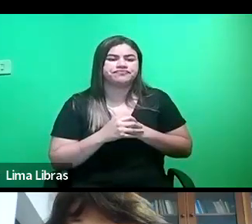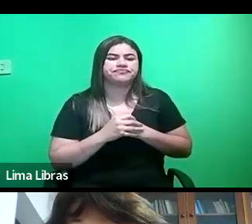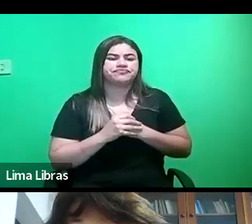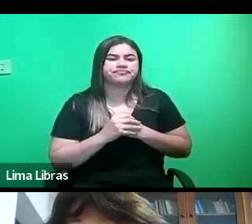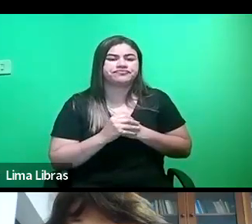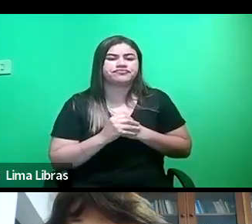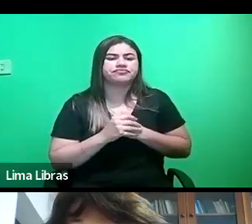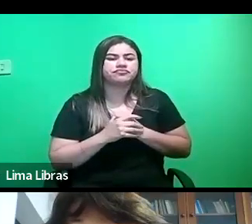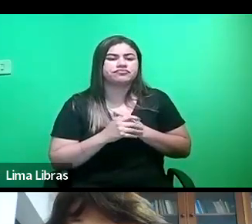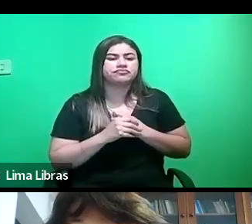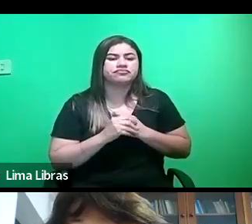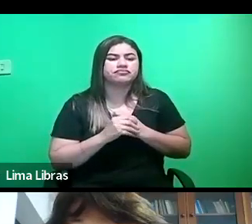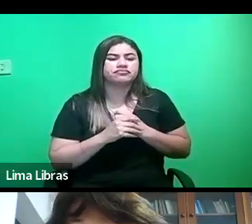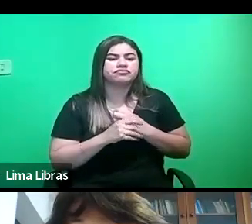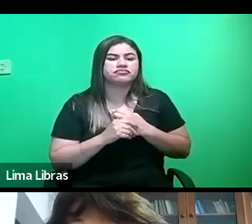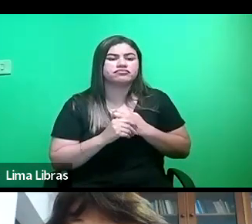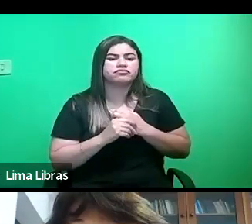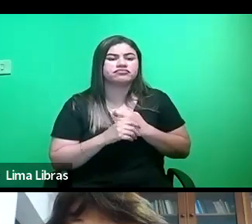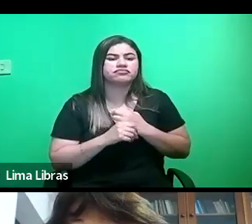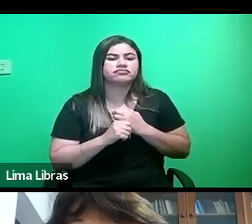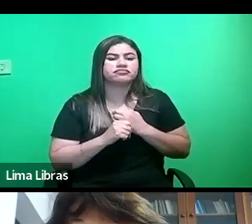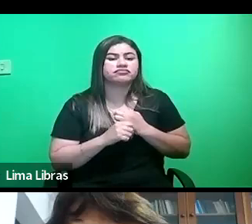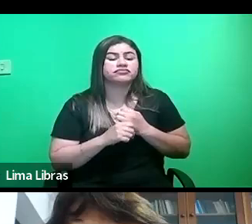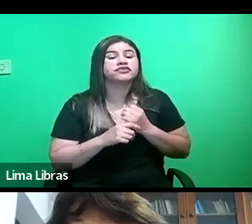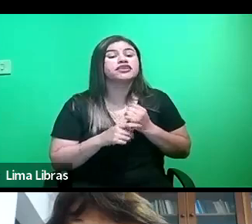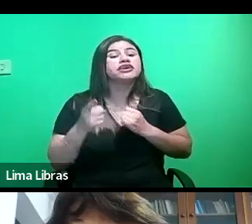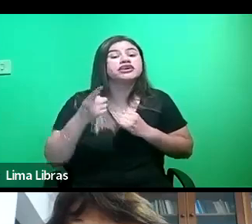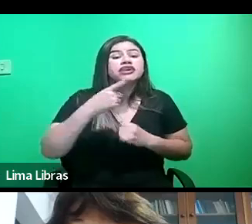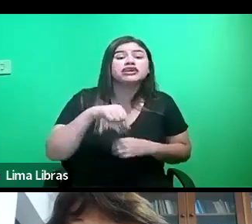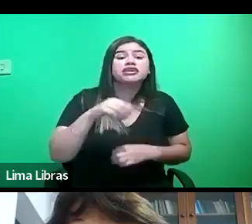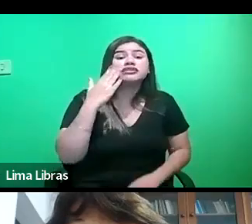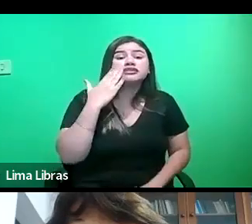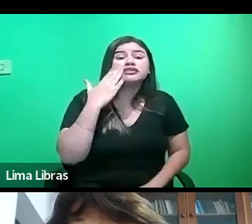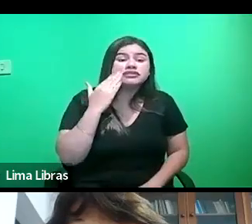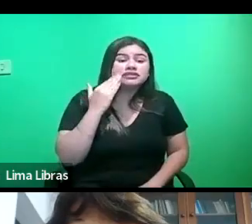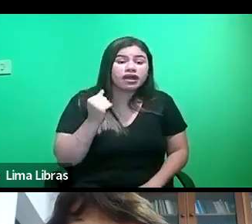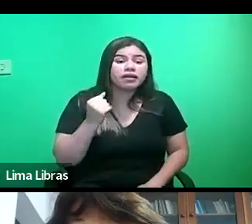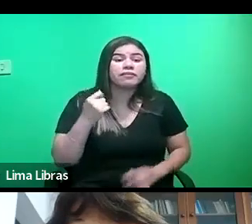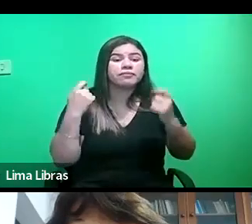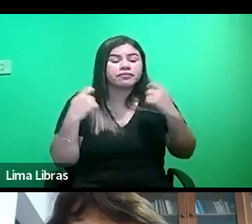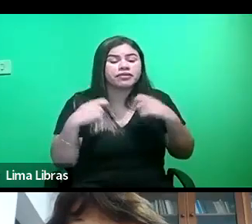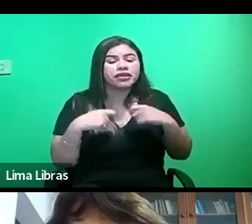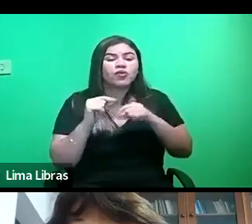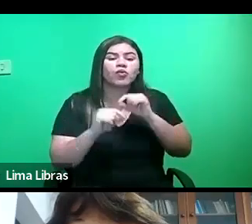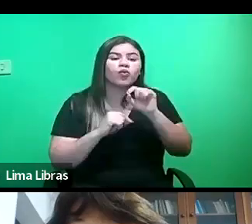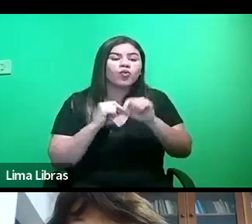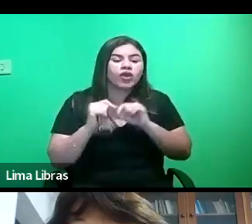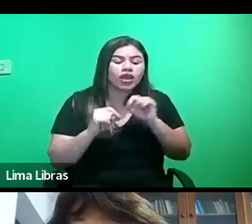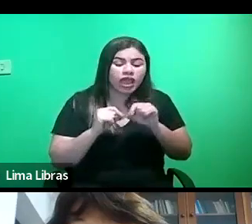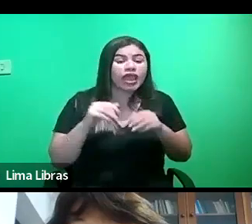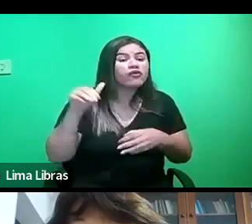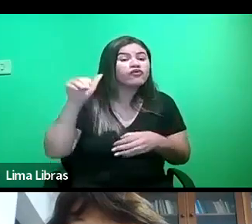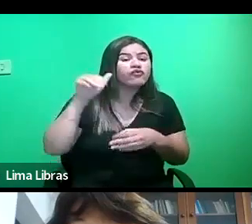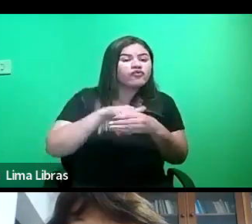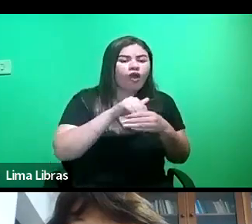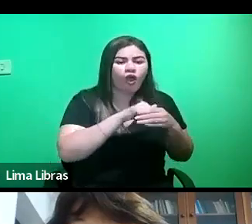And we, I think we should also ld also know ld also know that as the election in Brazil shows, you the the people in power don't they they?